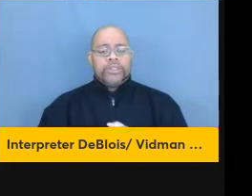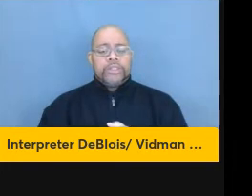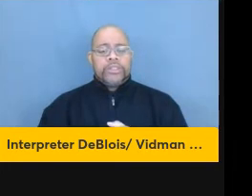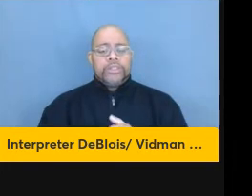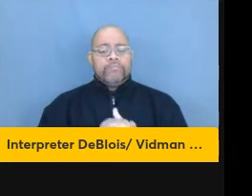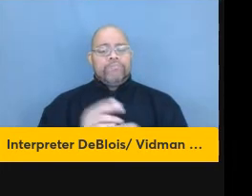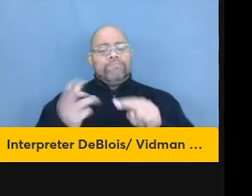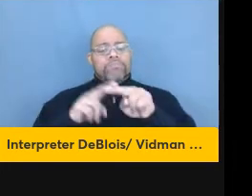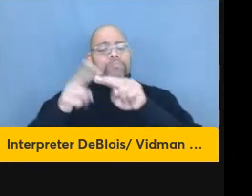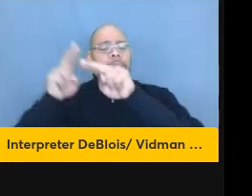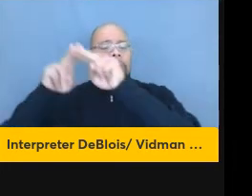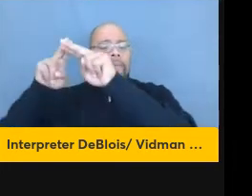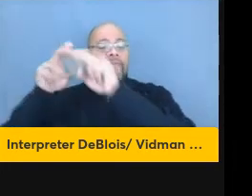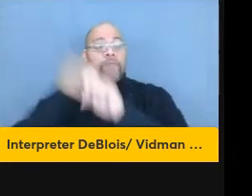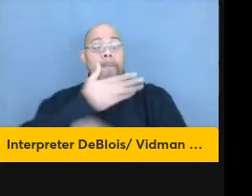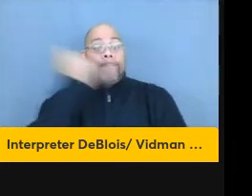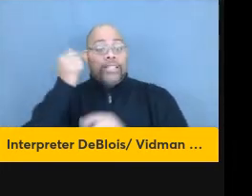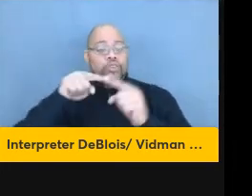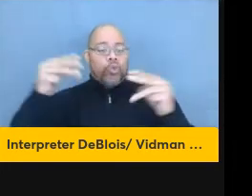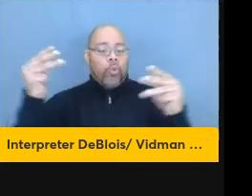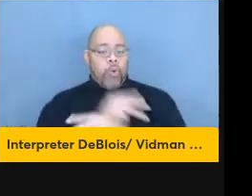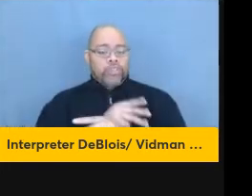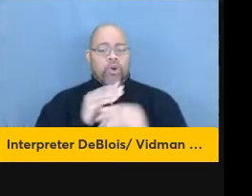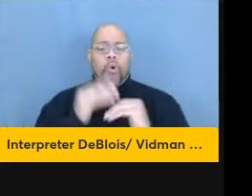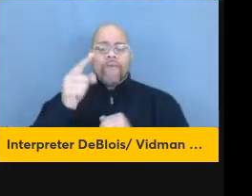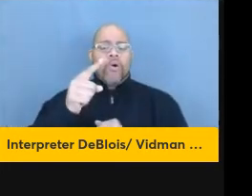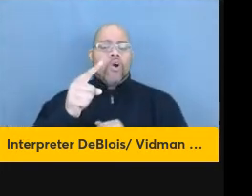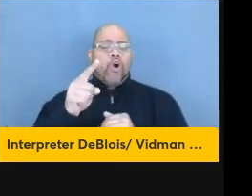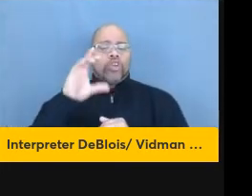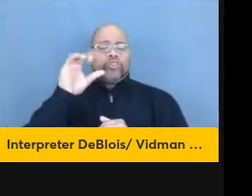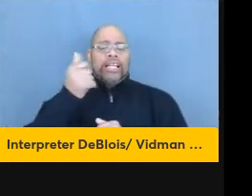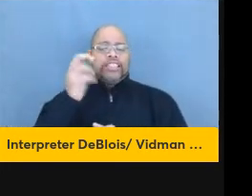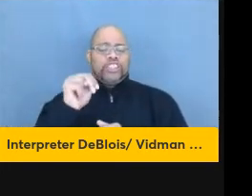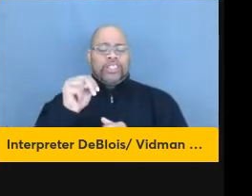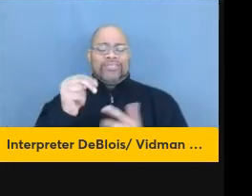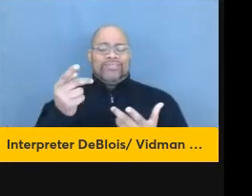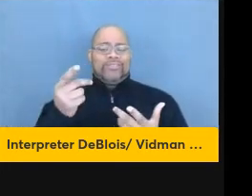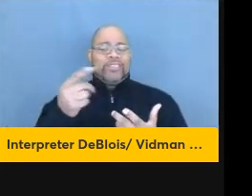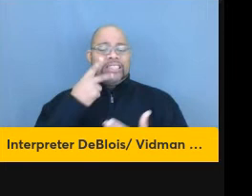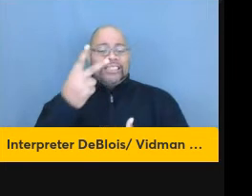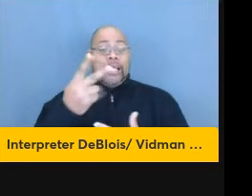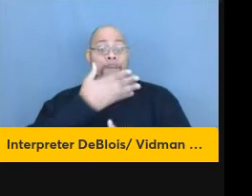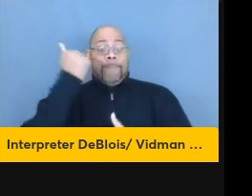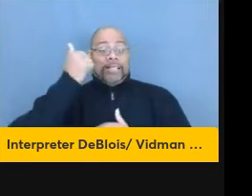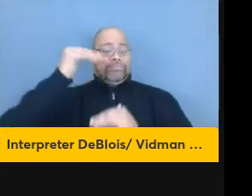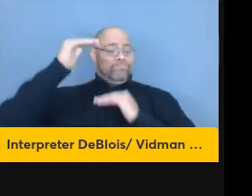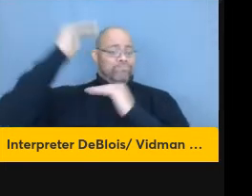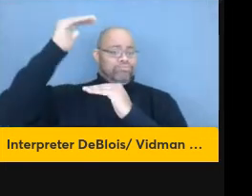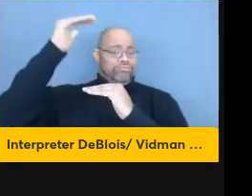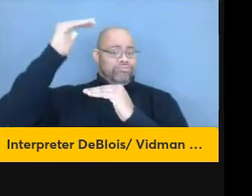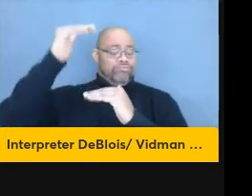the best to the worst, and there are over 100 antigens, so you're hardly using the best of the best, the ones that are not